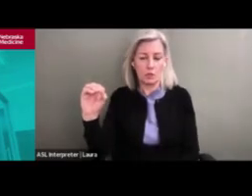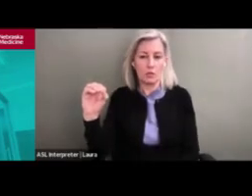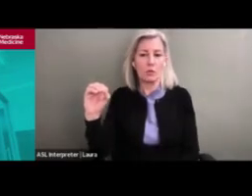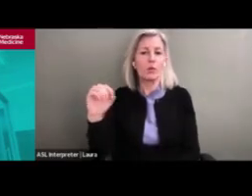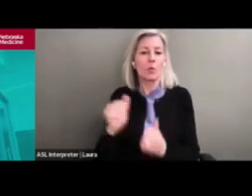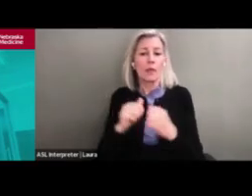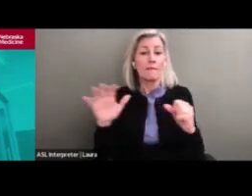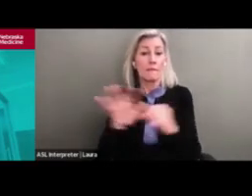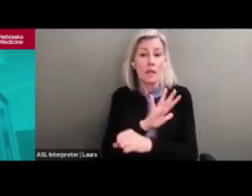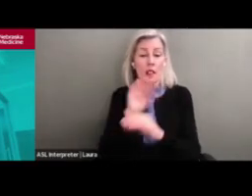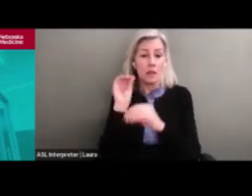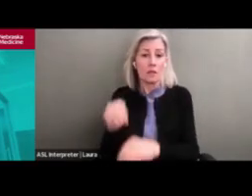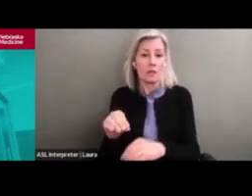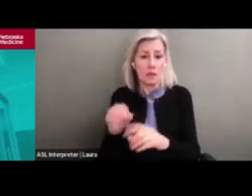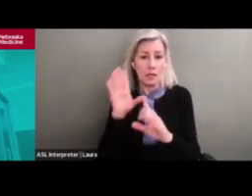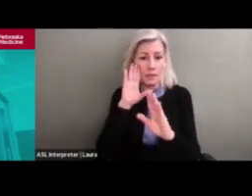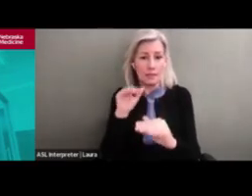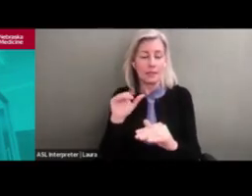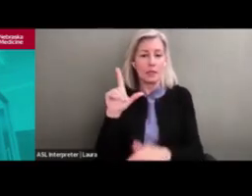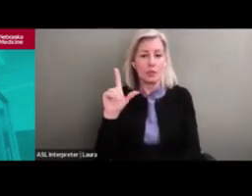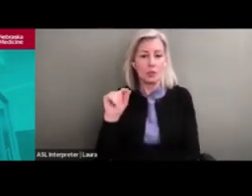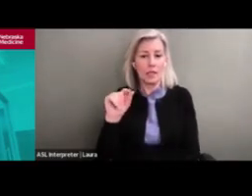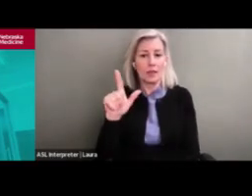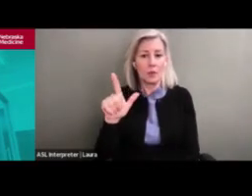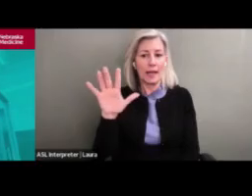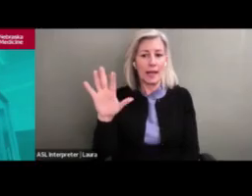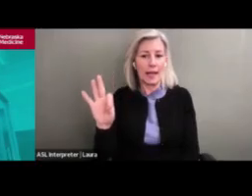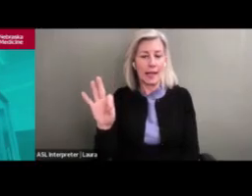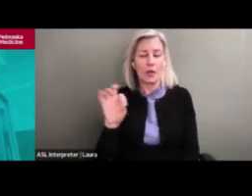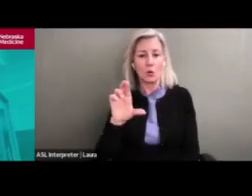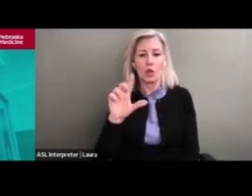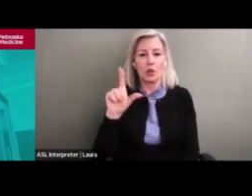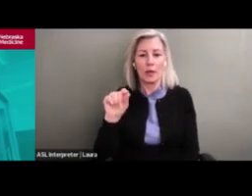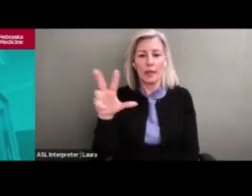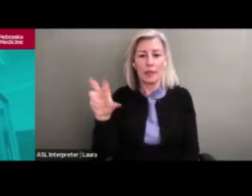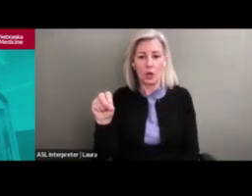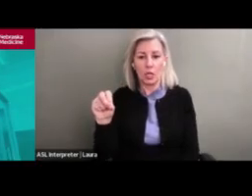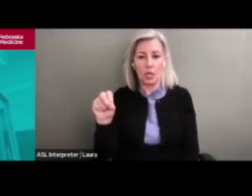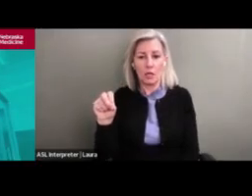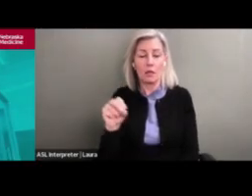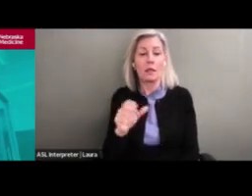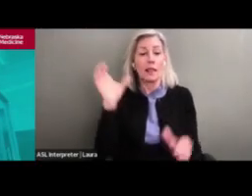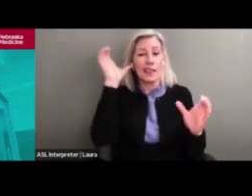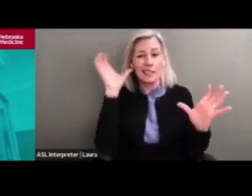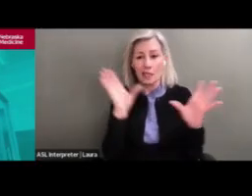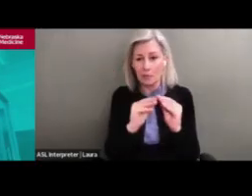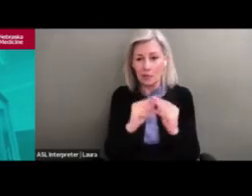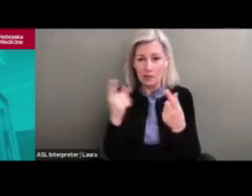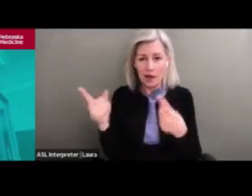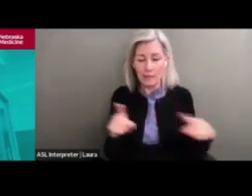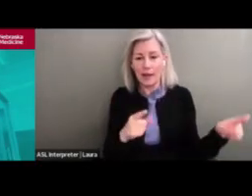Additionally, the state will be working to move their Home and Community-Based Services to Medicaid managed care organizations